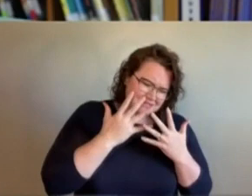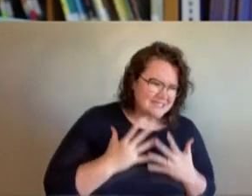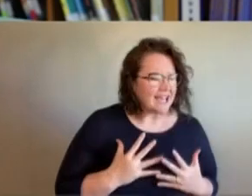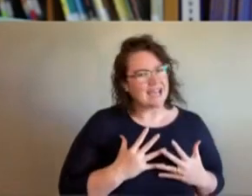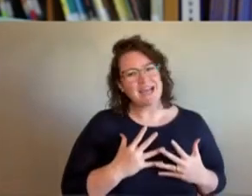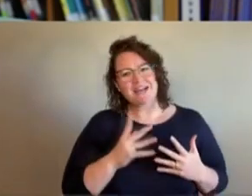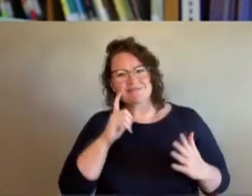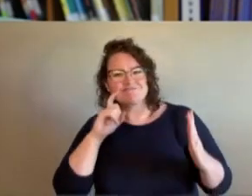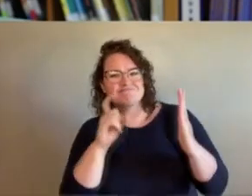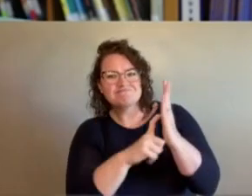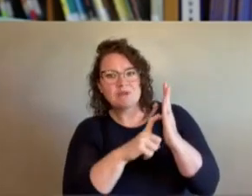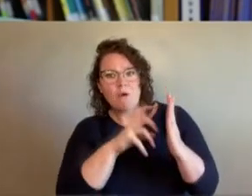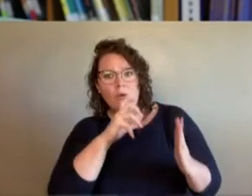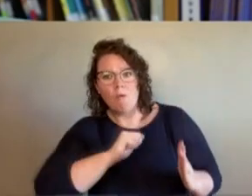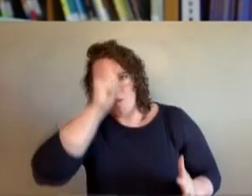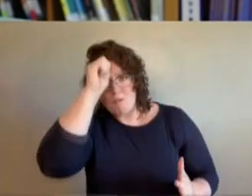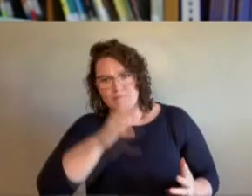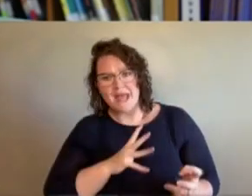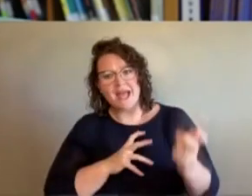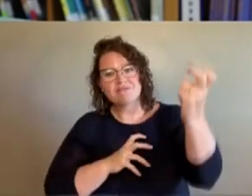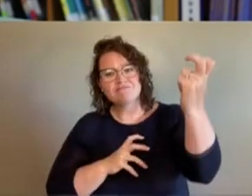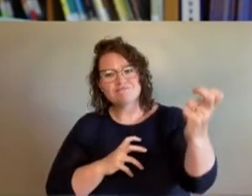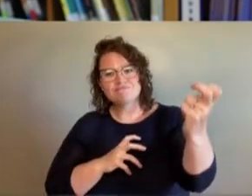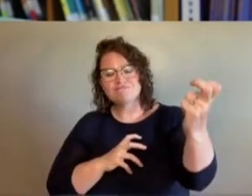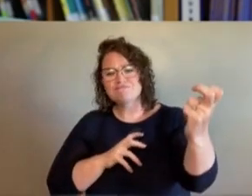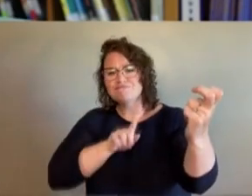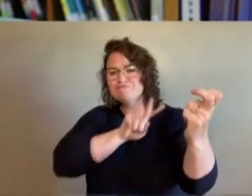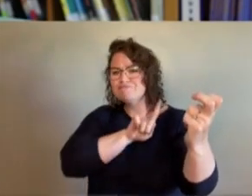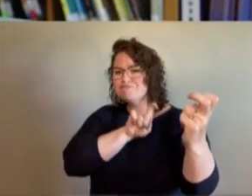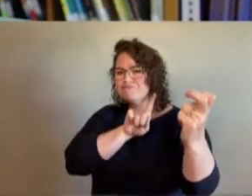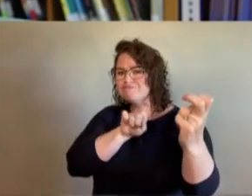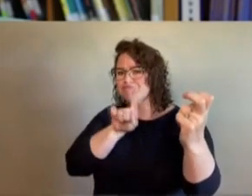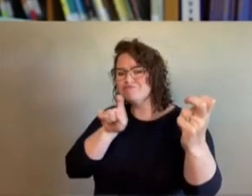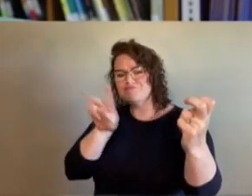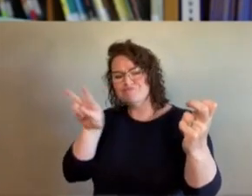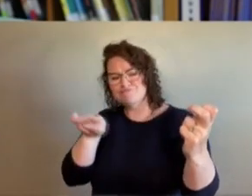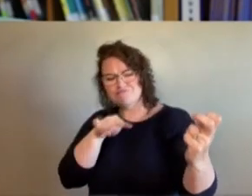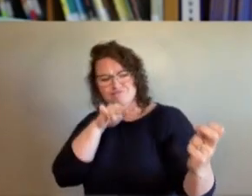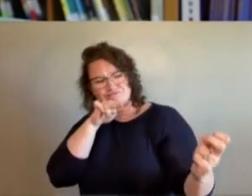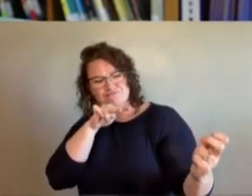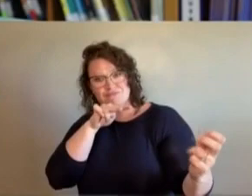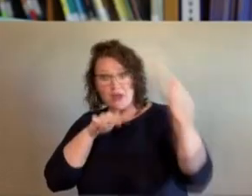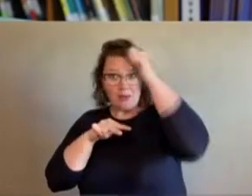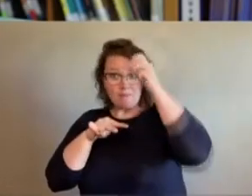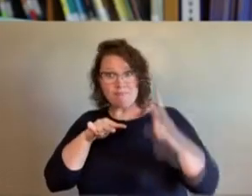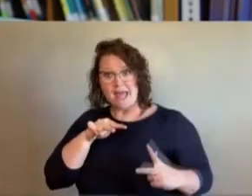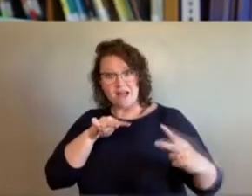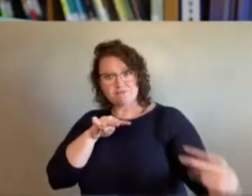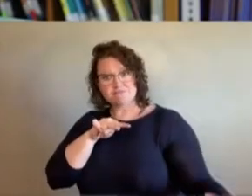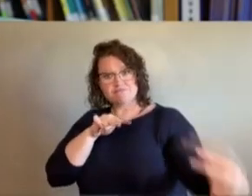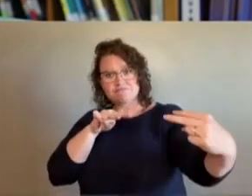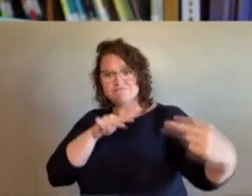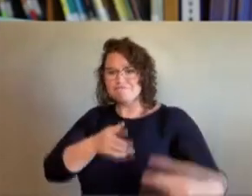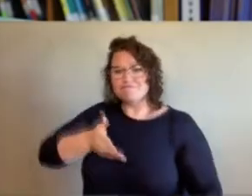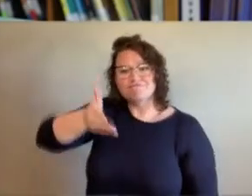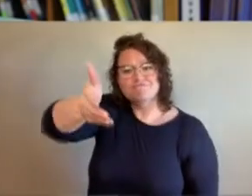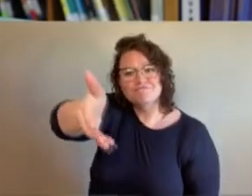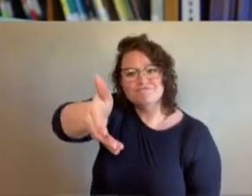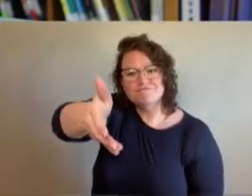to port feeling very unsure. Just when he thought he had lost all his will, he saw an old man